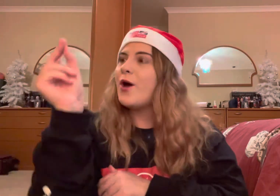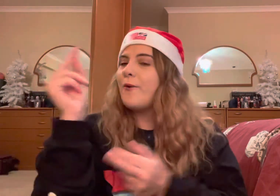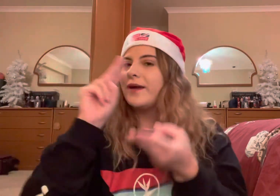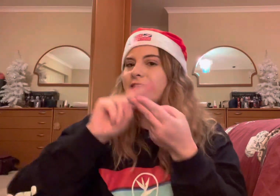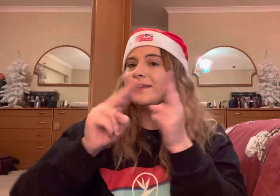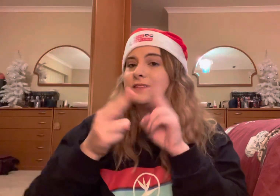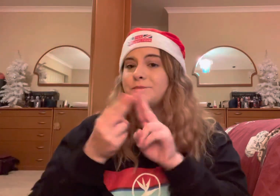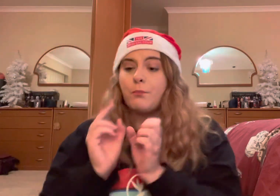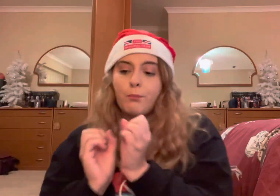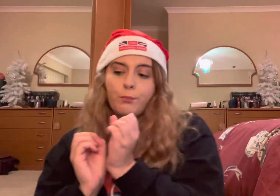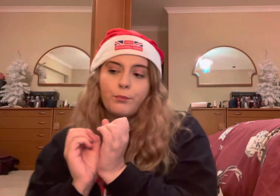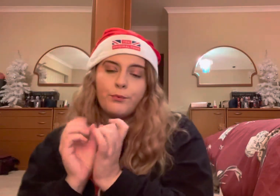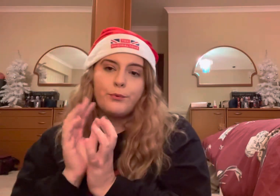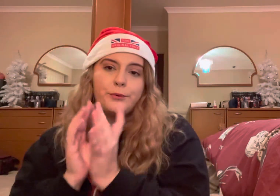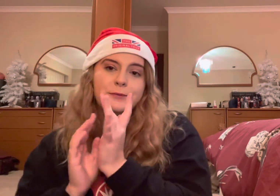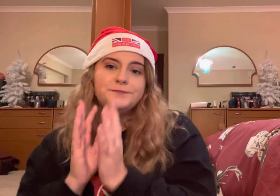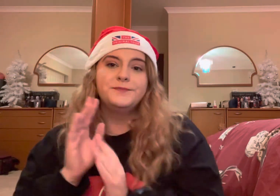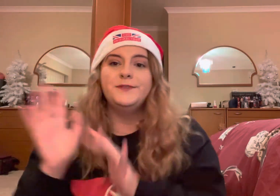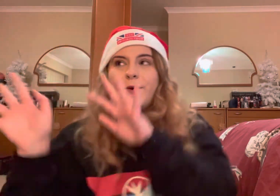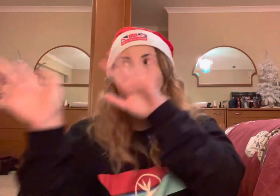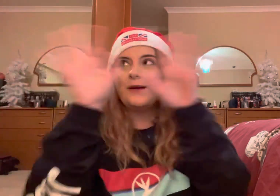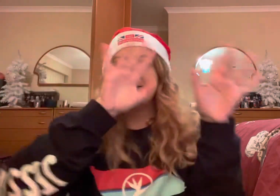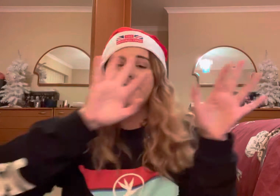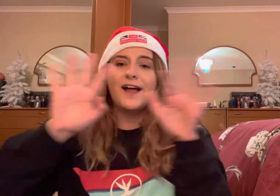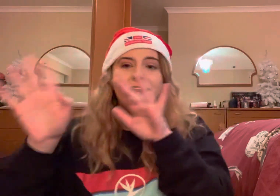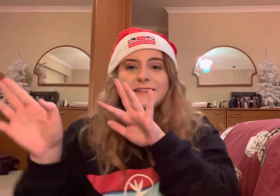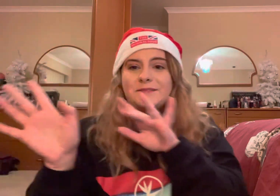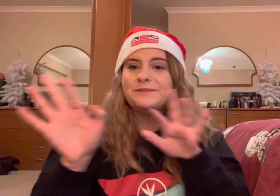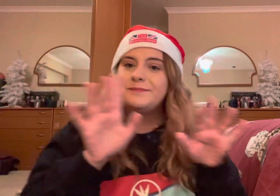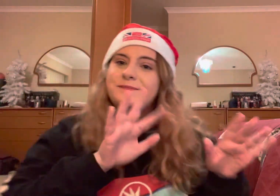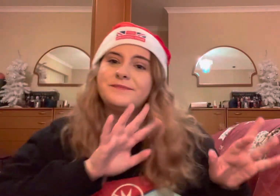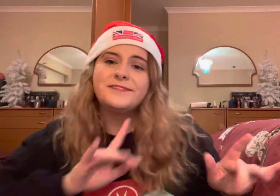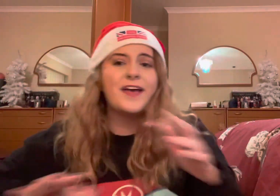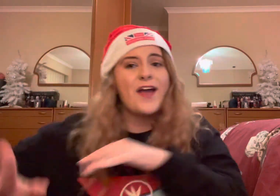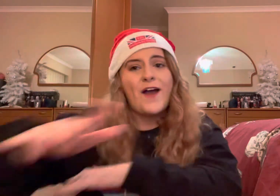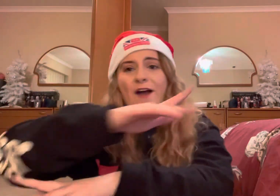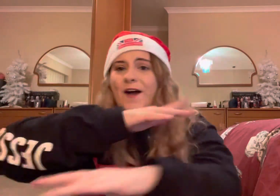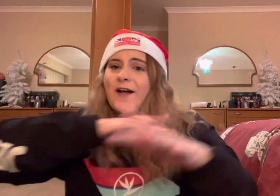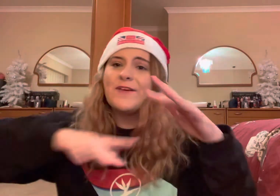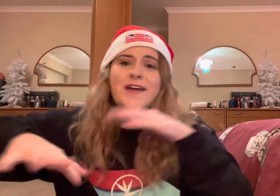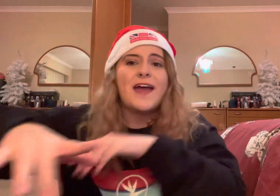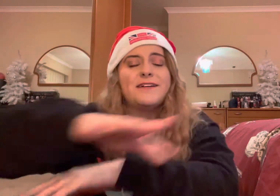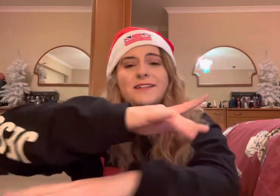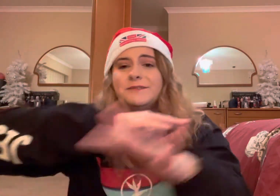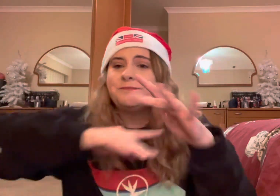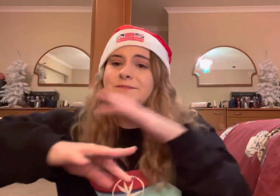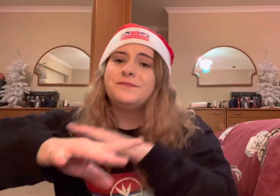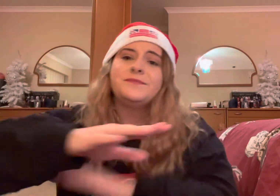We'll kiss by candlelight Snow is falling All around me